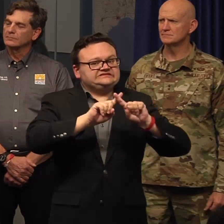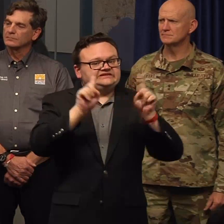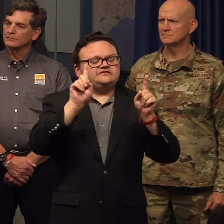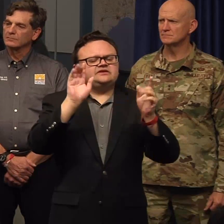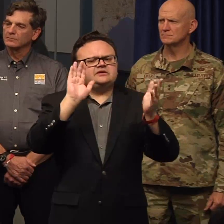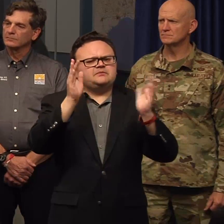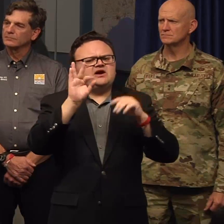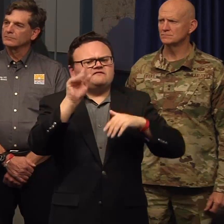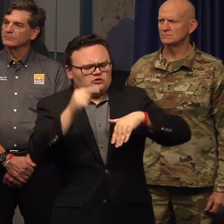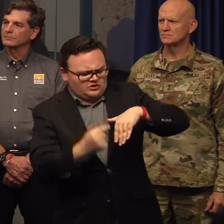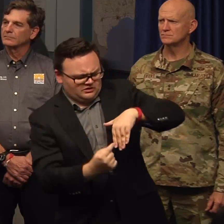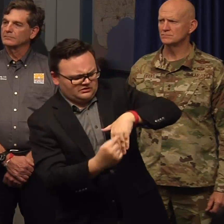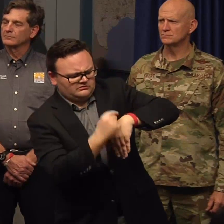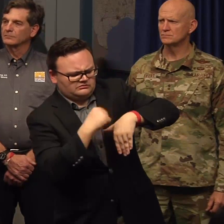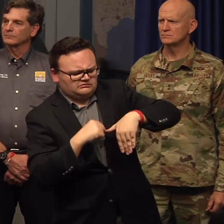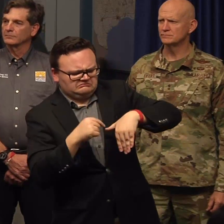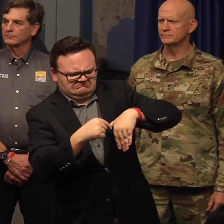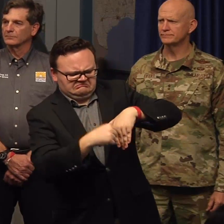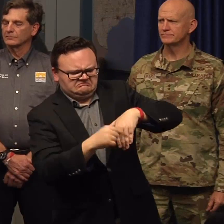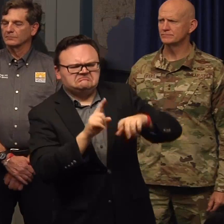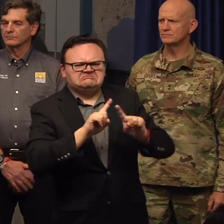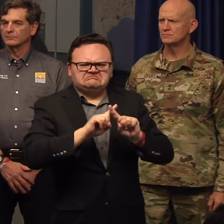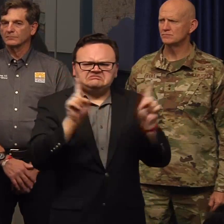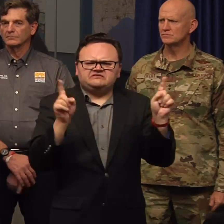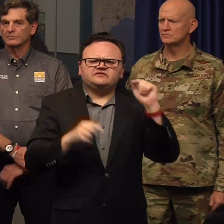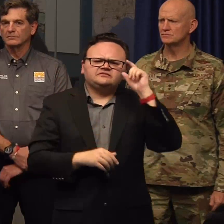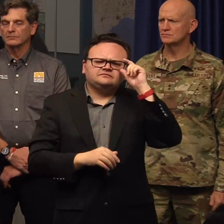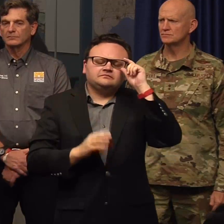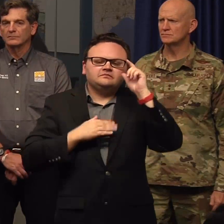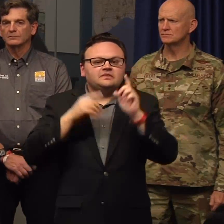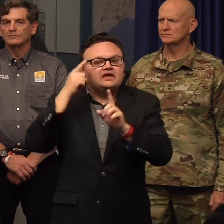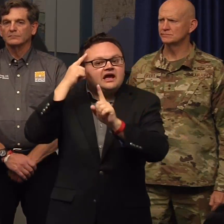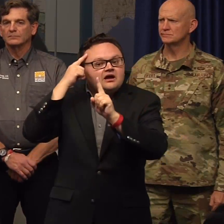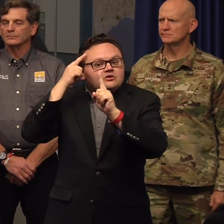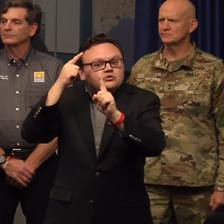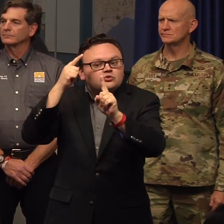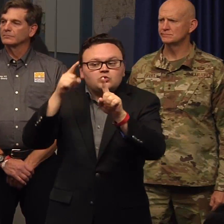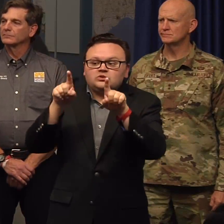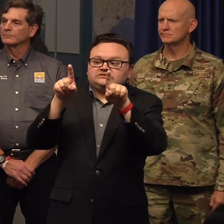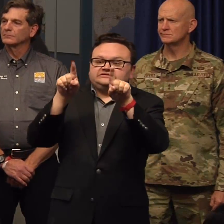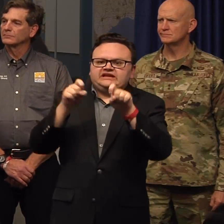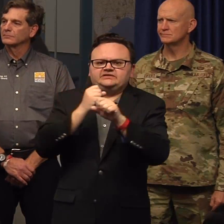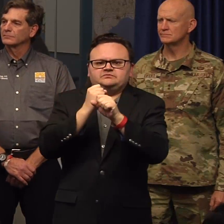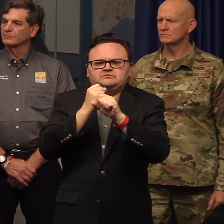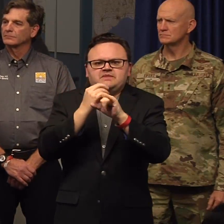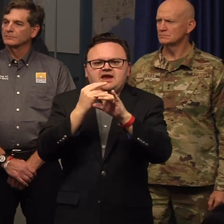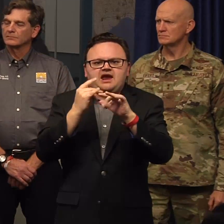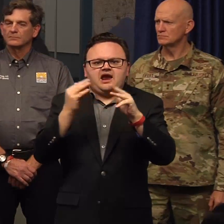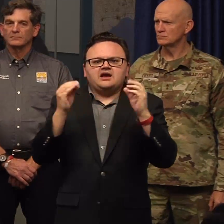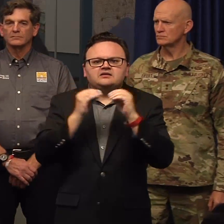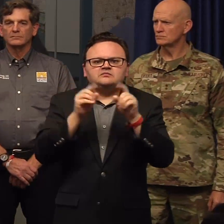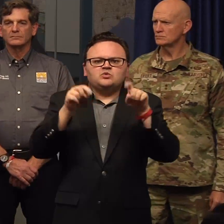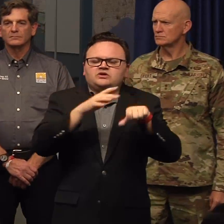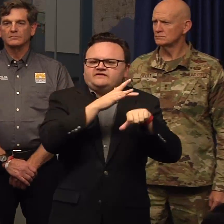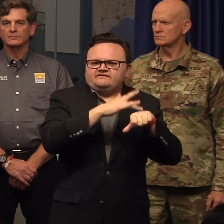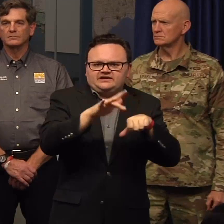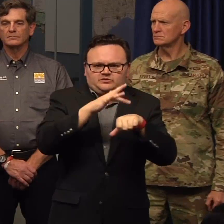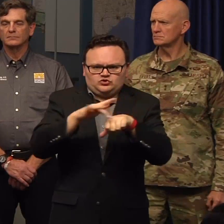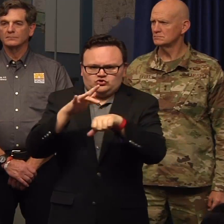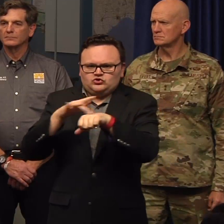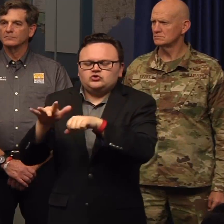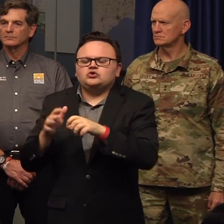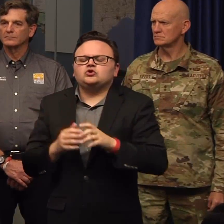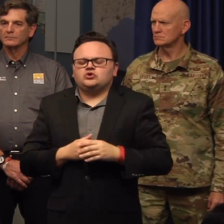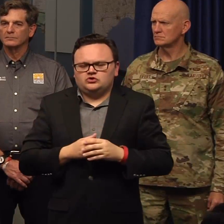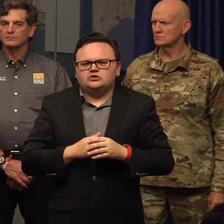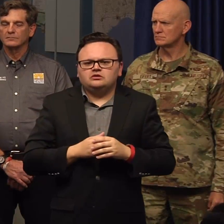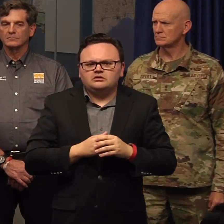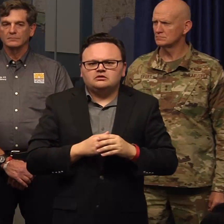HOWARD AND DADE FROM WHAT'S